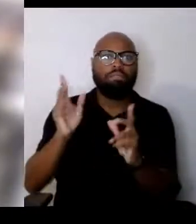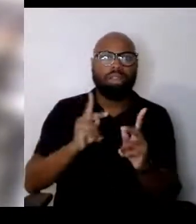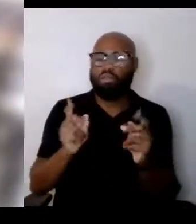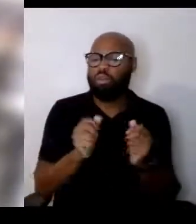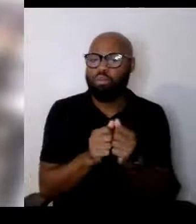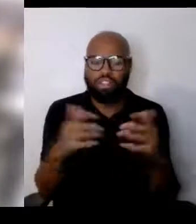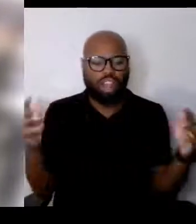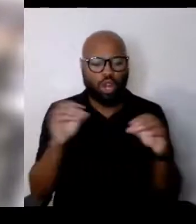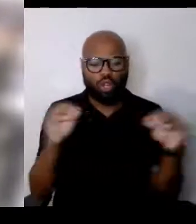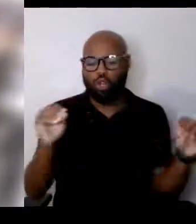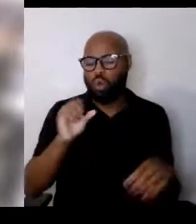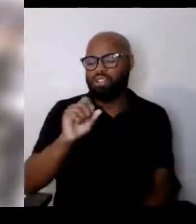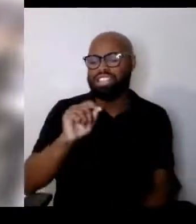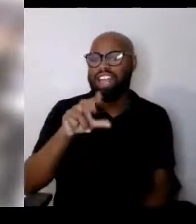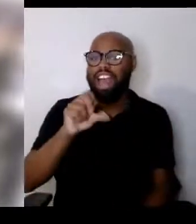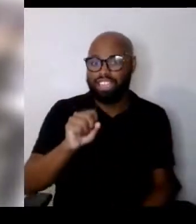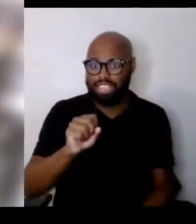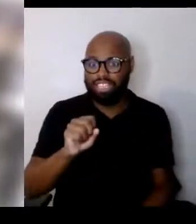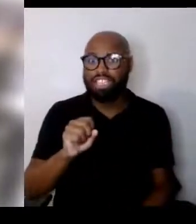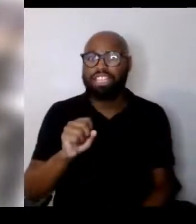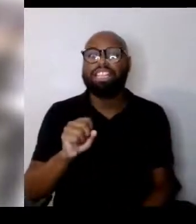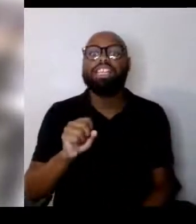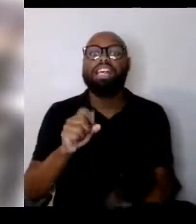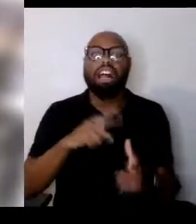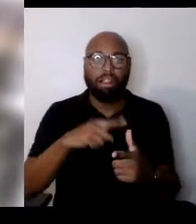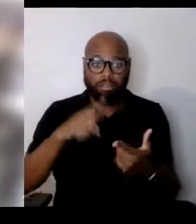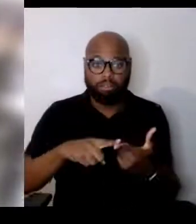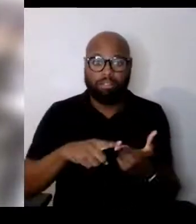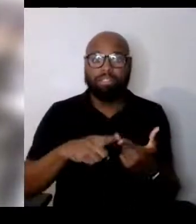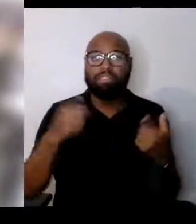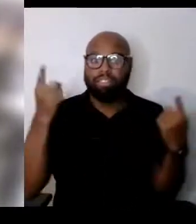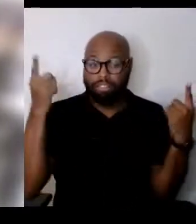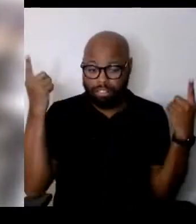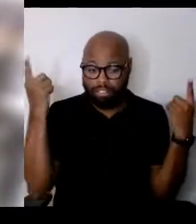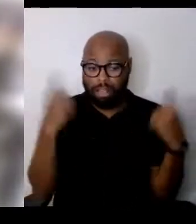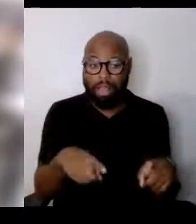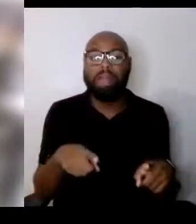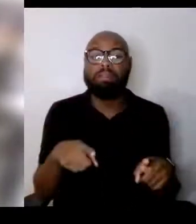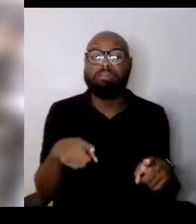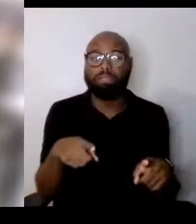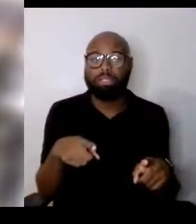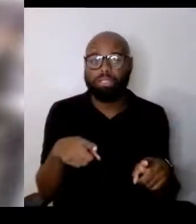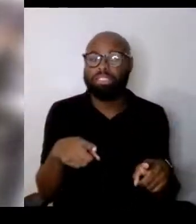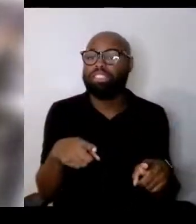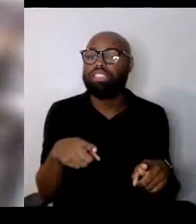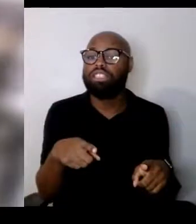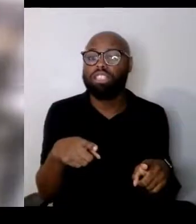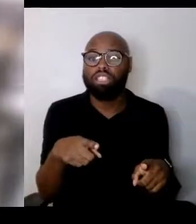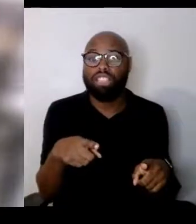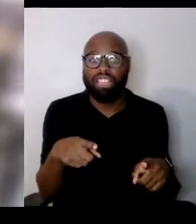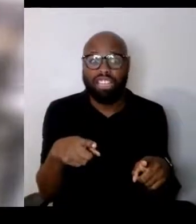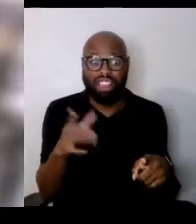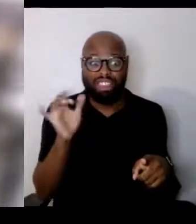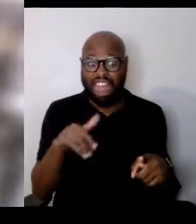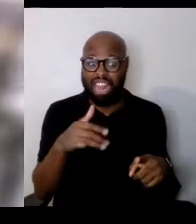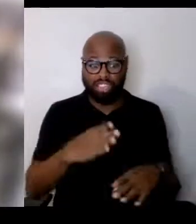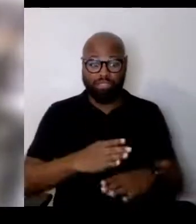So essentially we would fall out of status when that takes into effect. And that puts a roadblock for all of these lives,